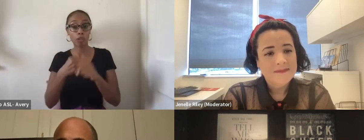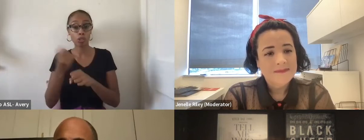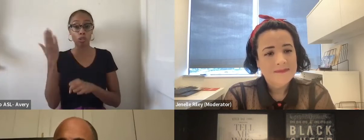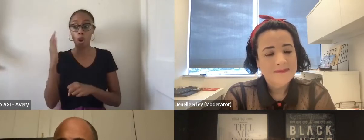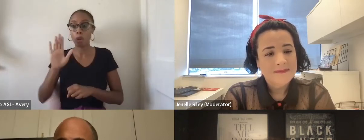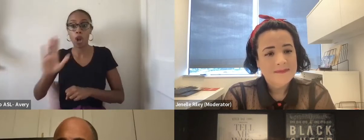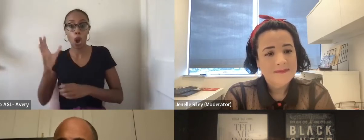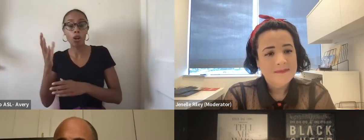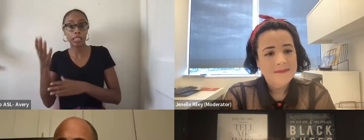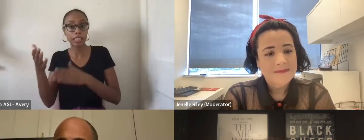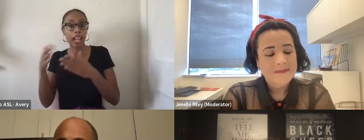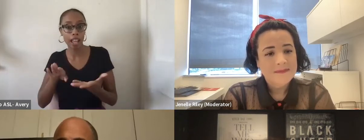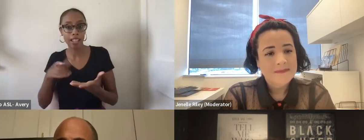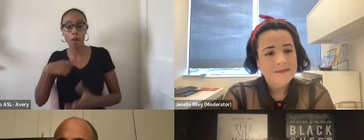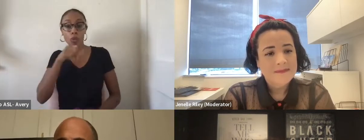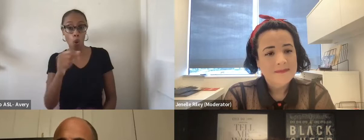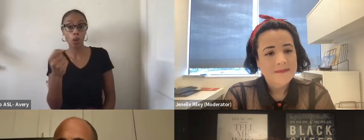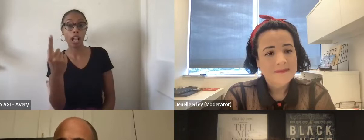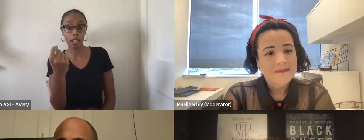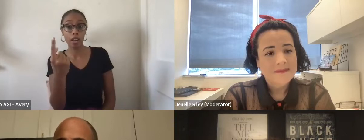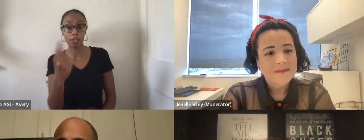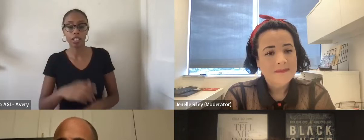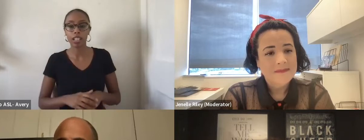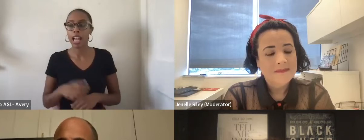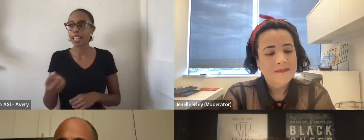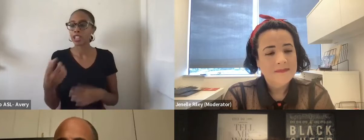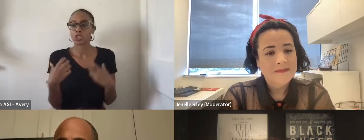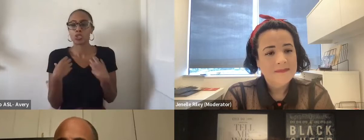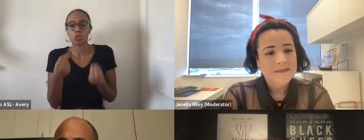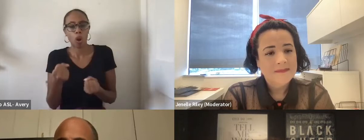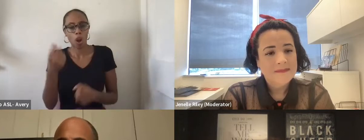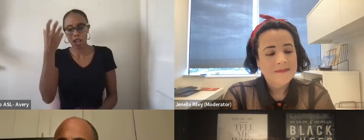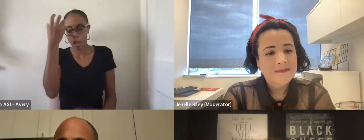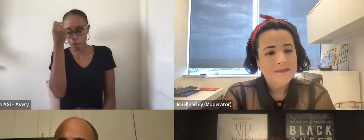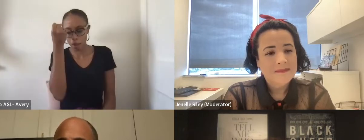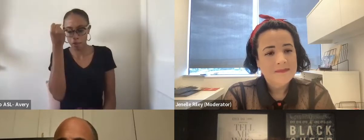And this very strong memory of being woken up and my parents rushing to my room and being emotional